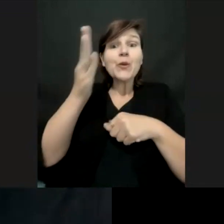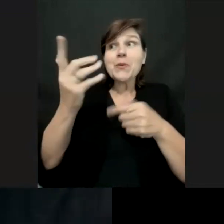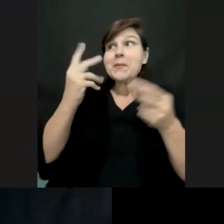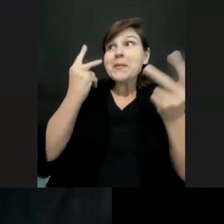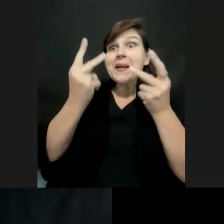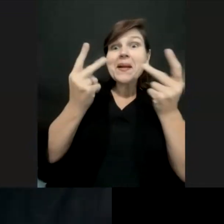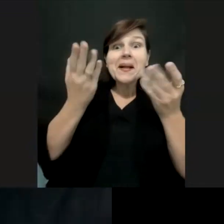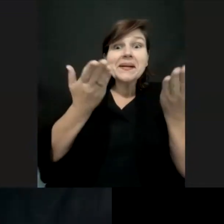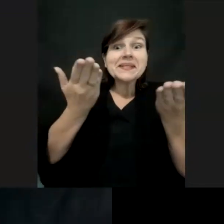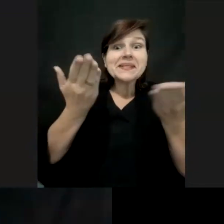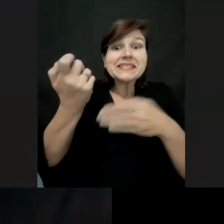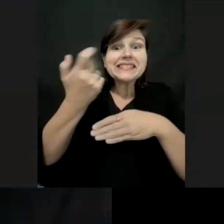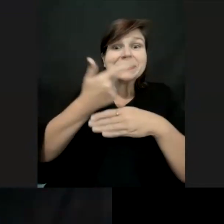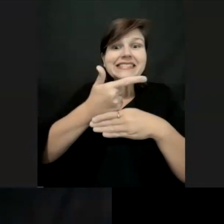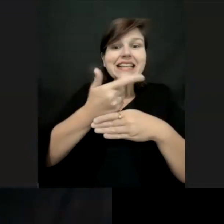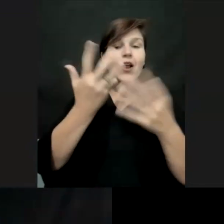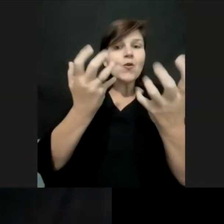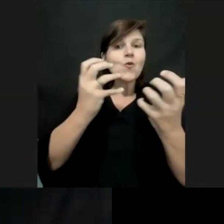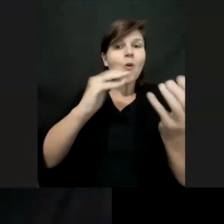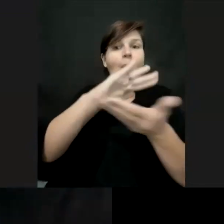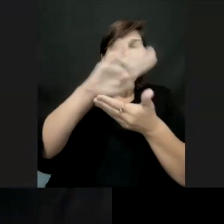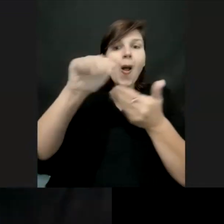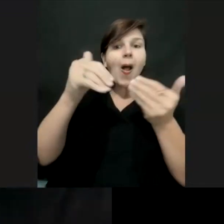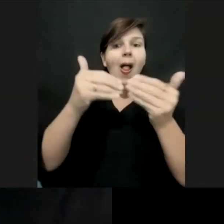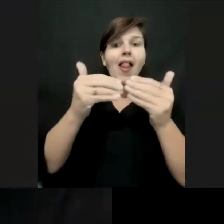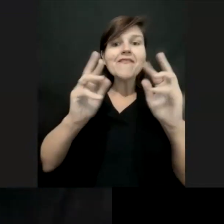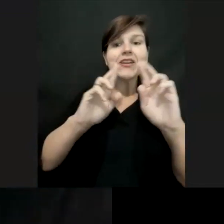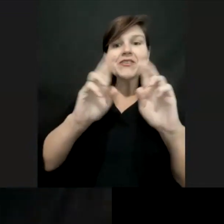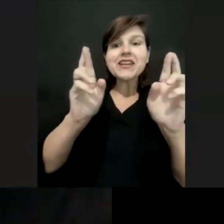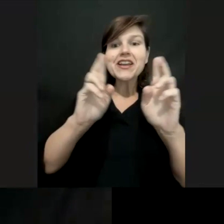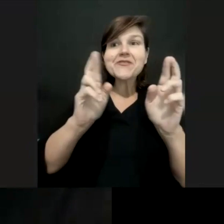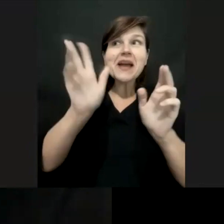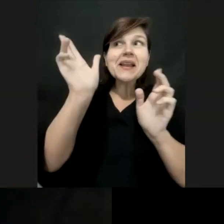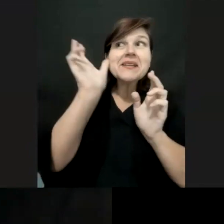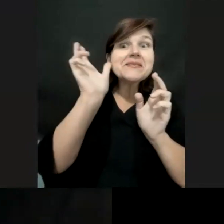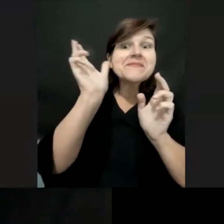So we want everyone to get ready and get ready to hear the story of Marvin.